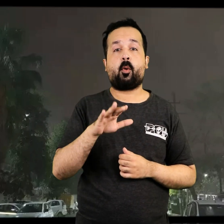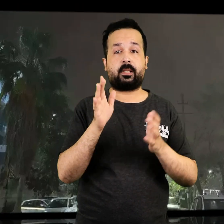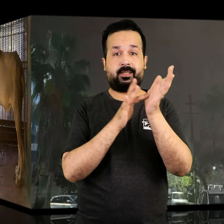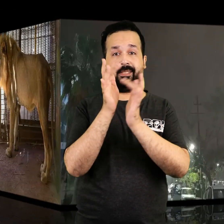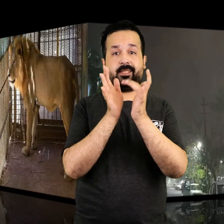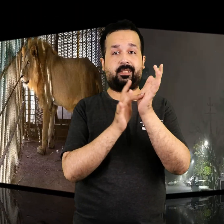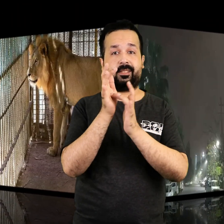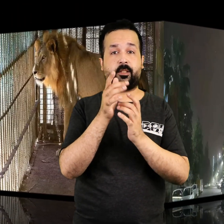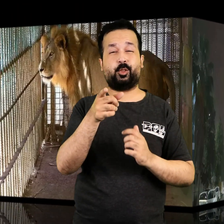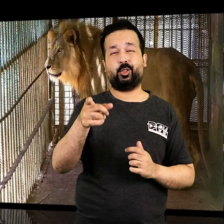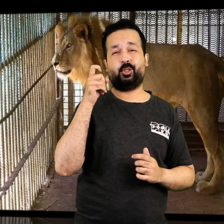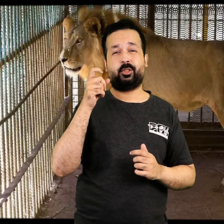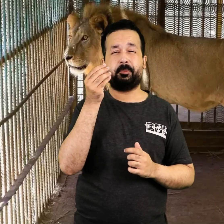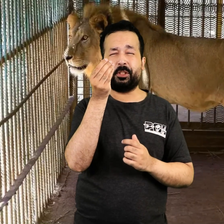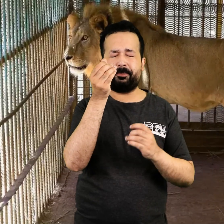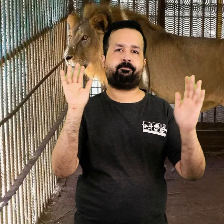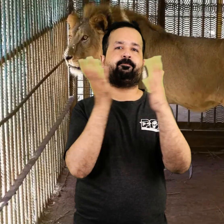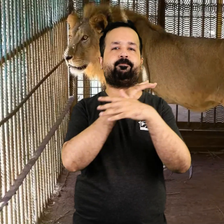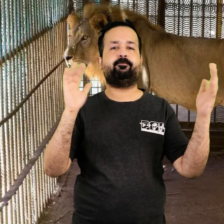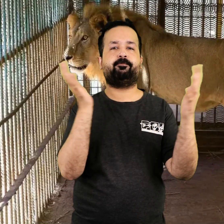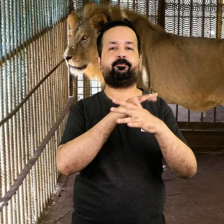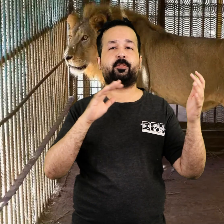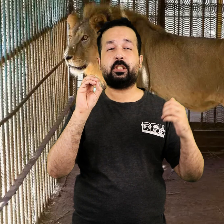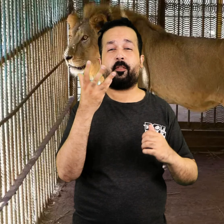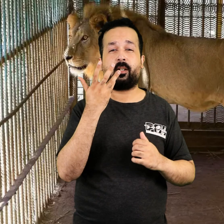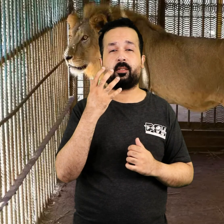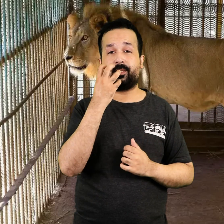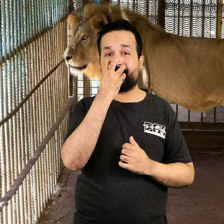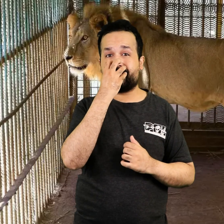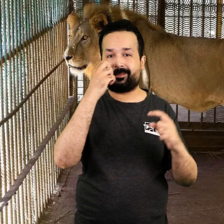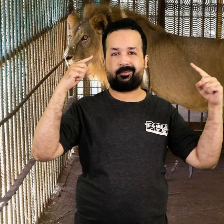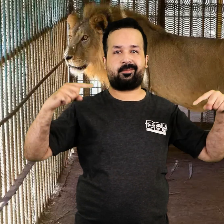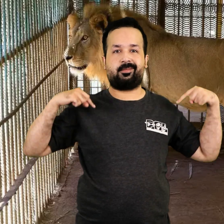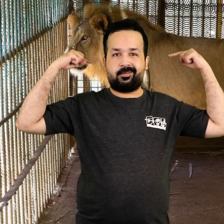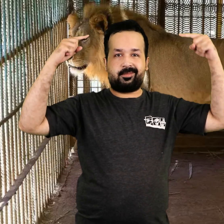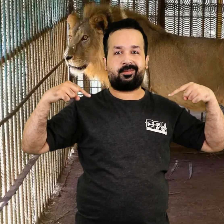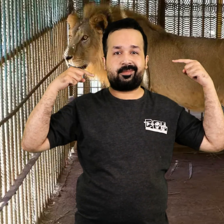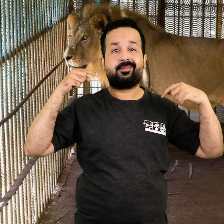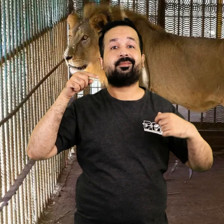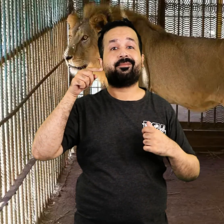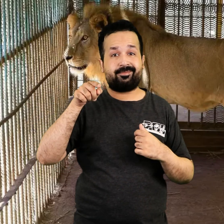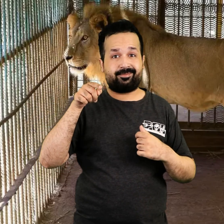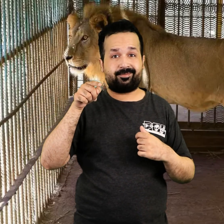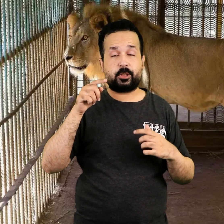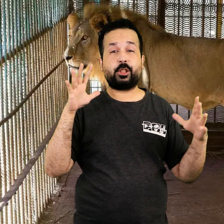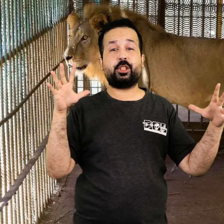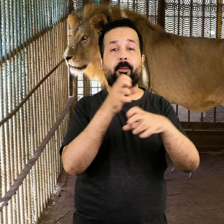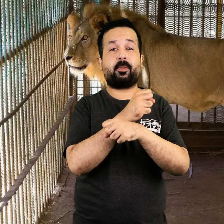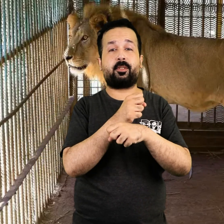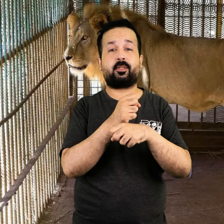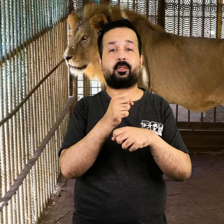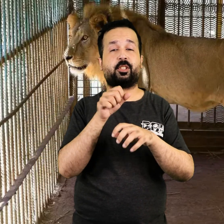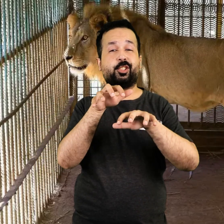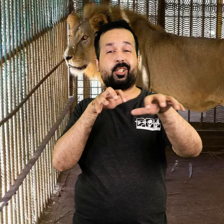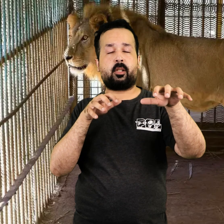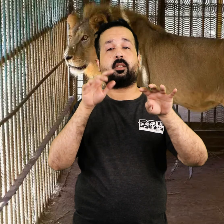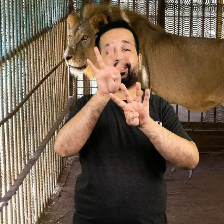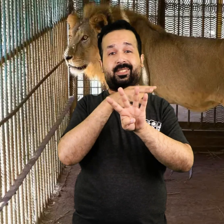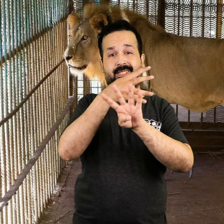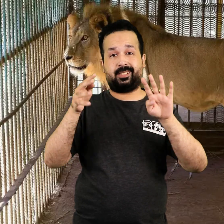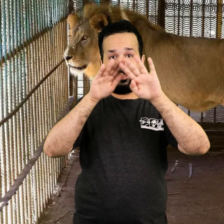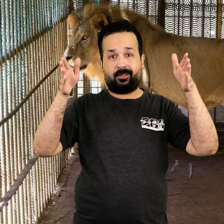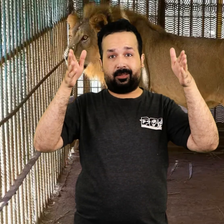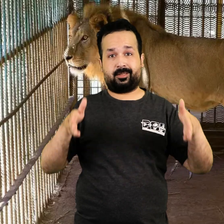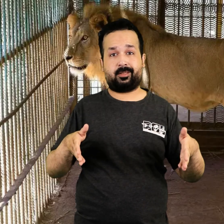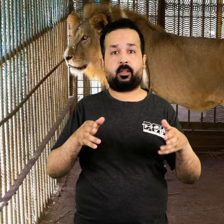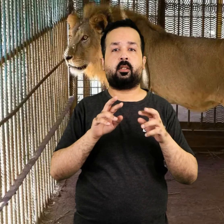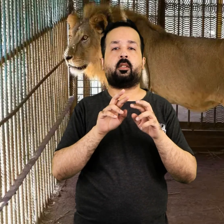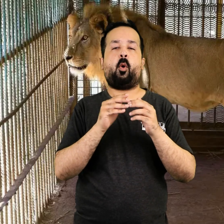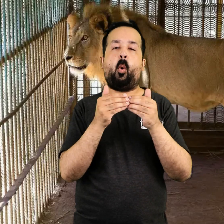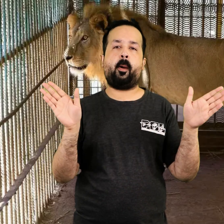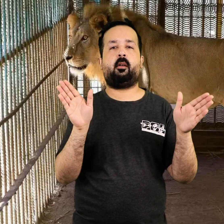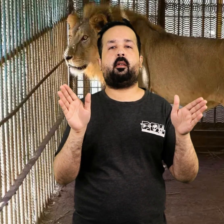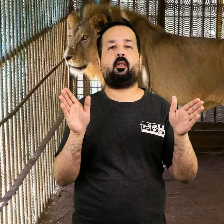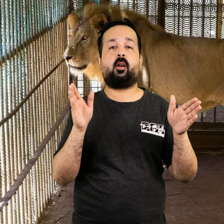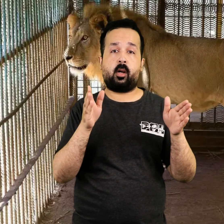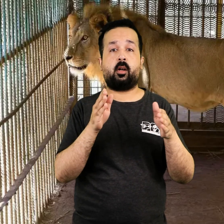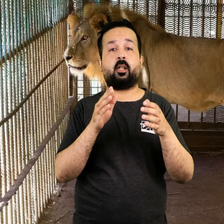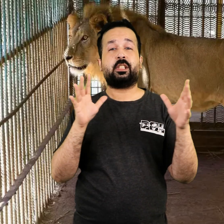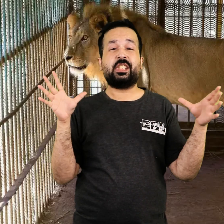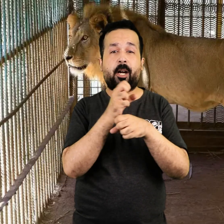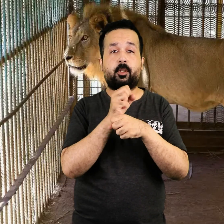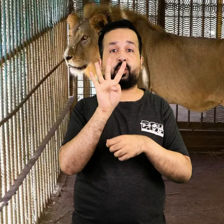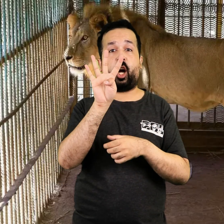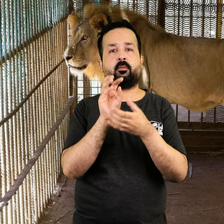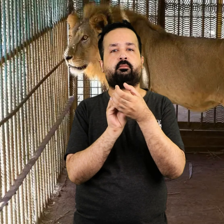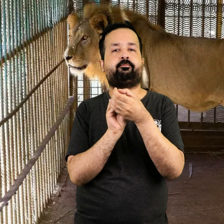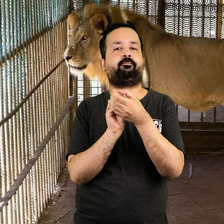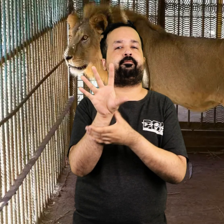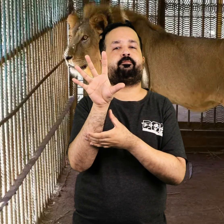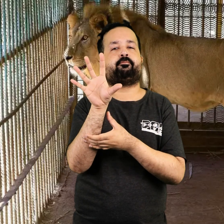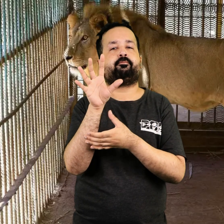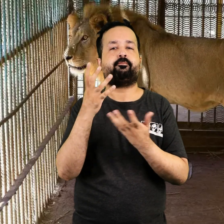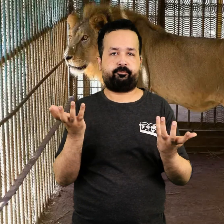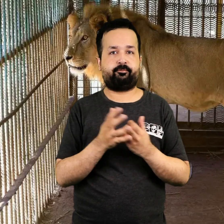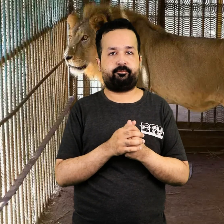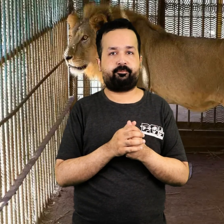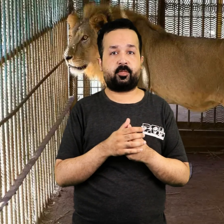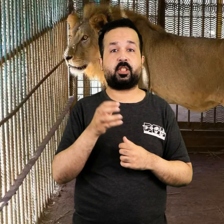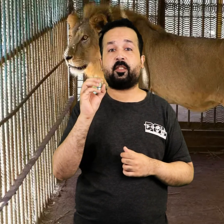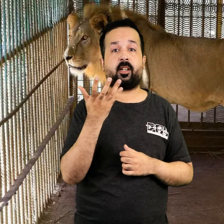Due to the high wind in Sheikhupura, four tigers came out of the cage.